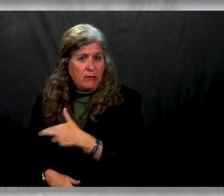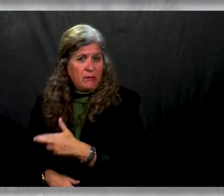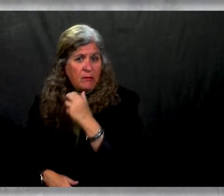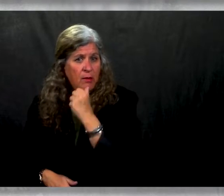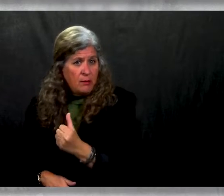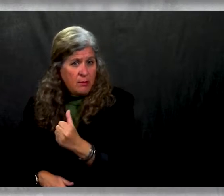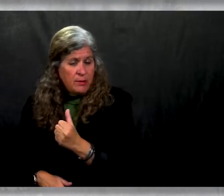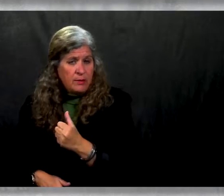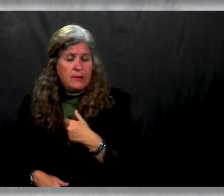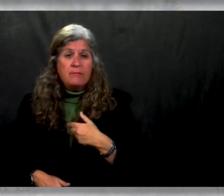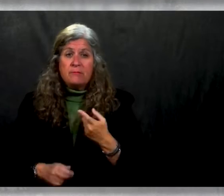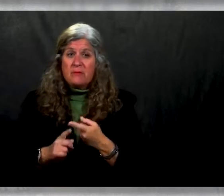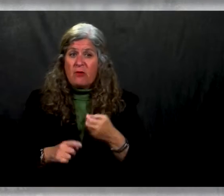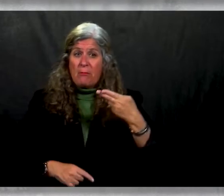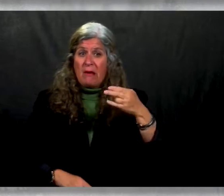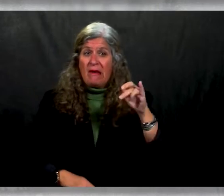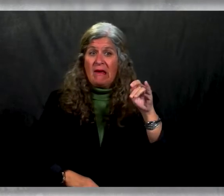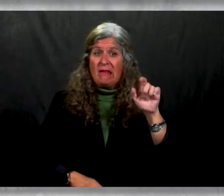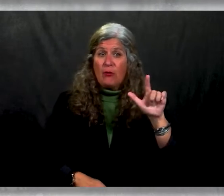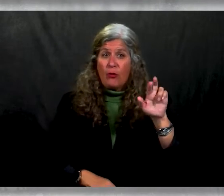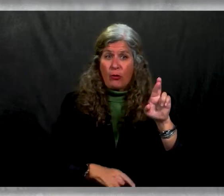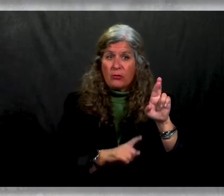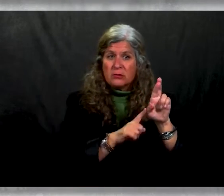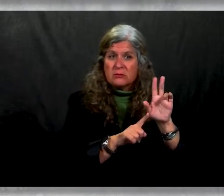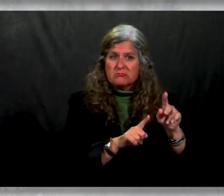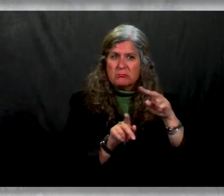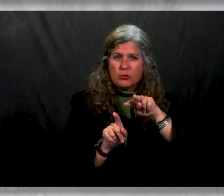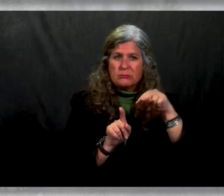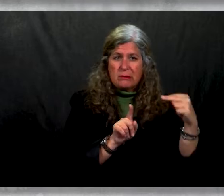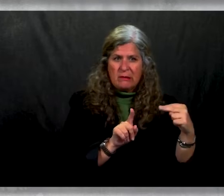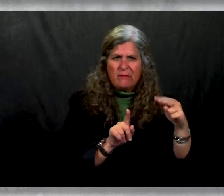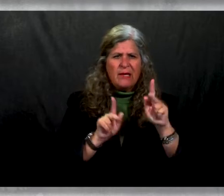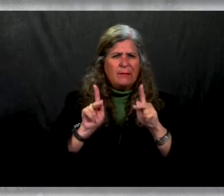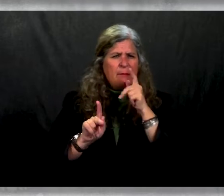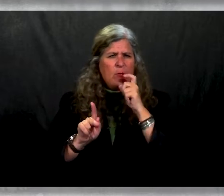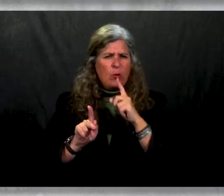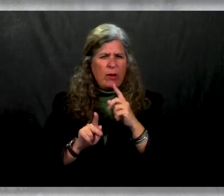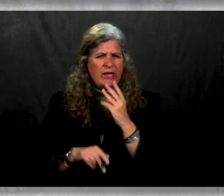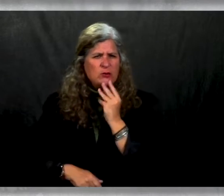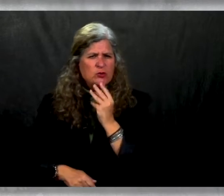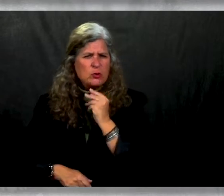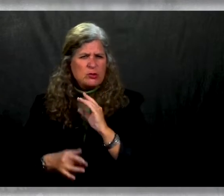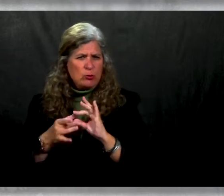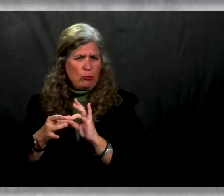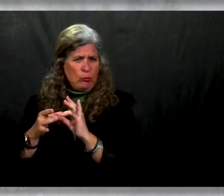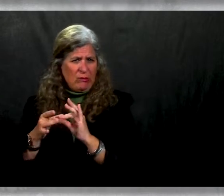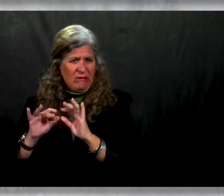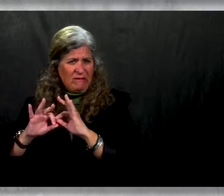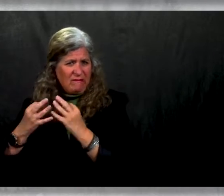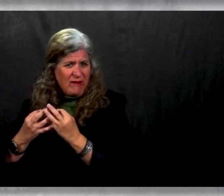According to Hitler, even people who had Jewish relatives but had converted to Christianity or other religions were still